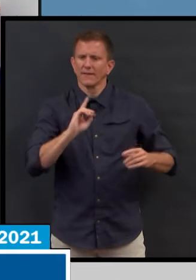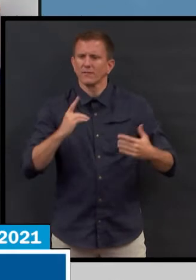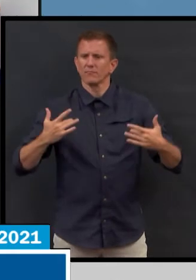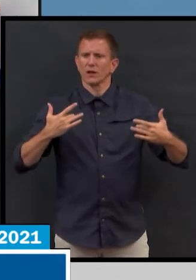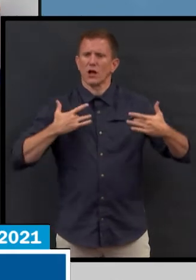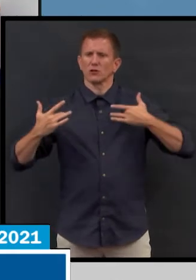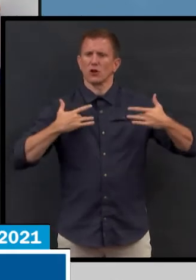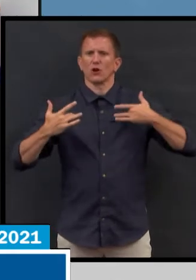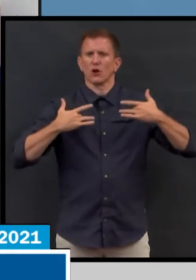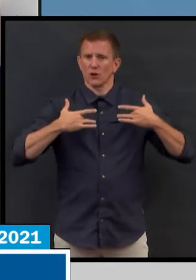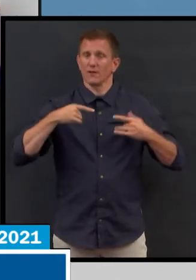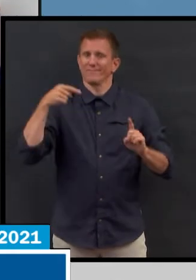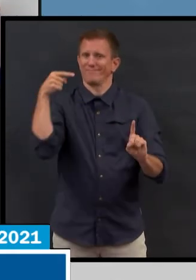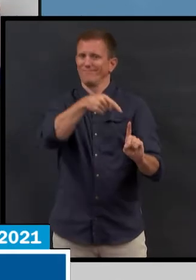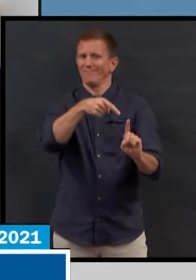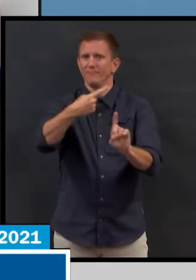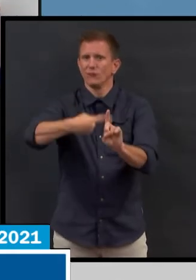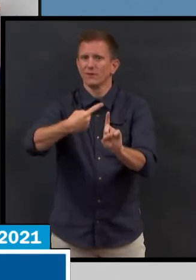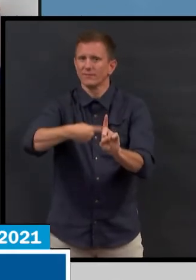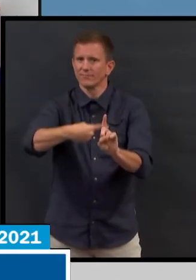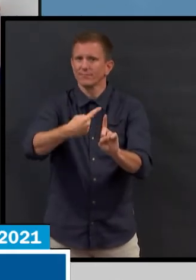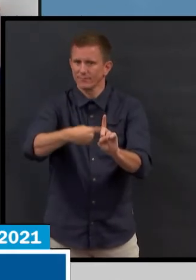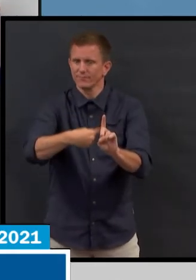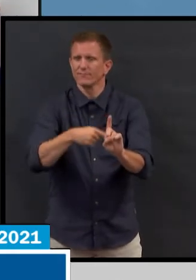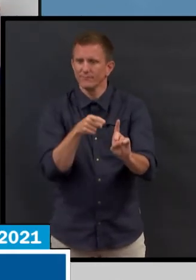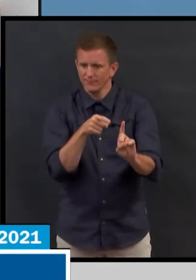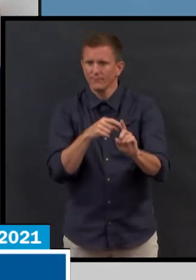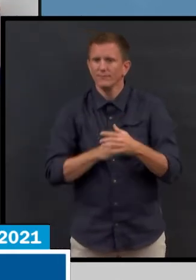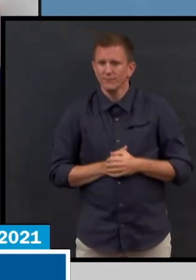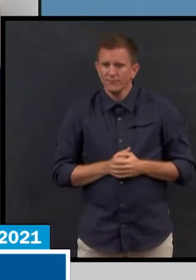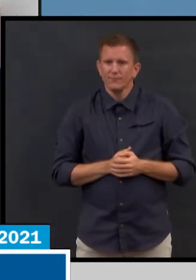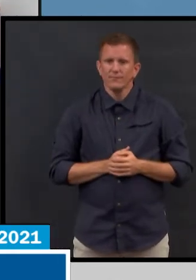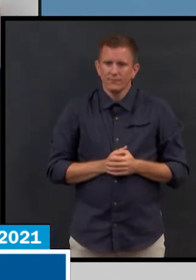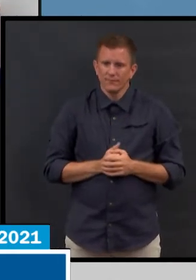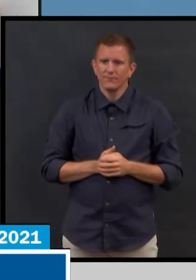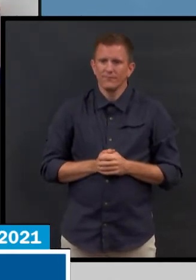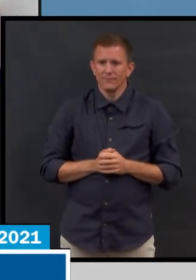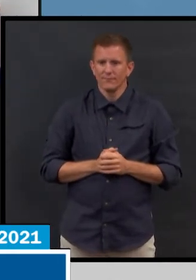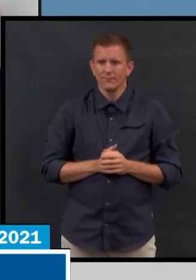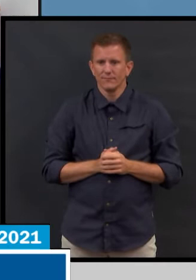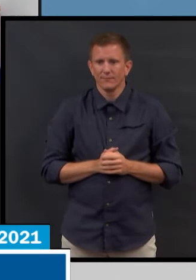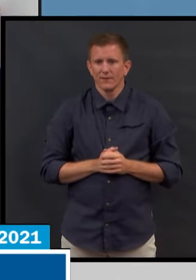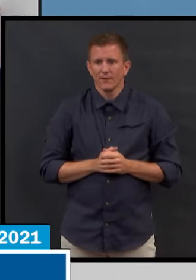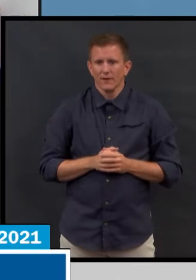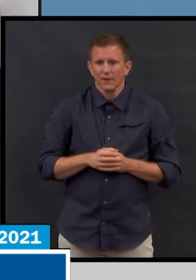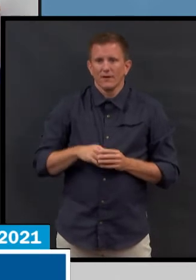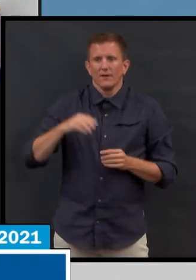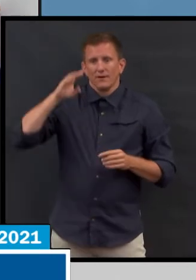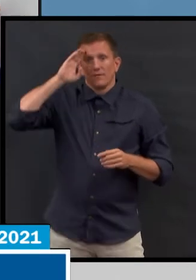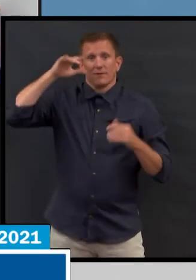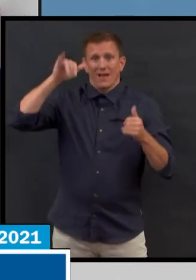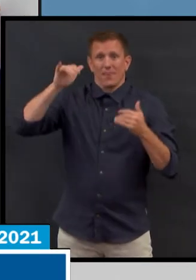we know with lots of moving parts on eviction moratoriums there's more interest and